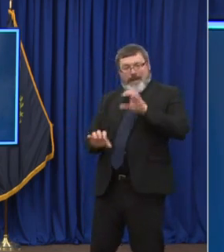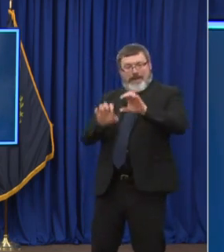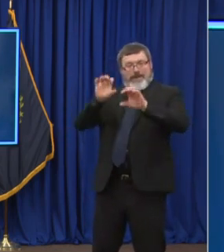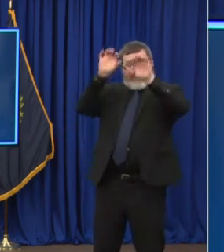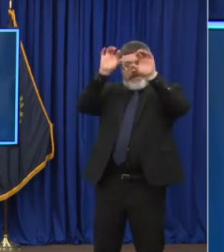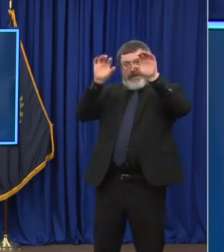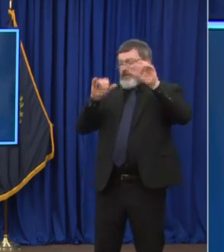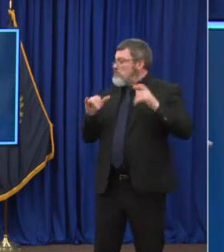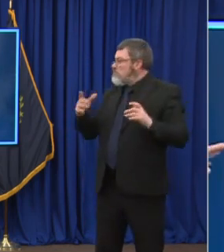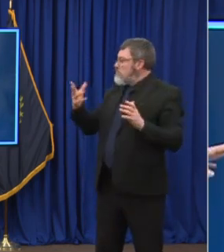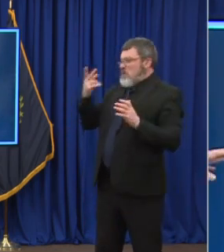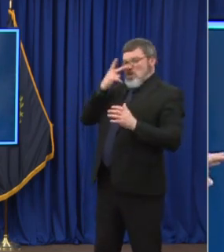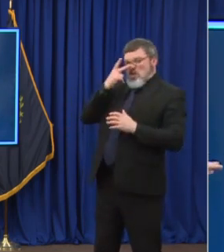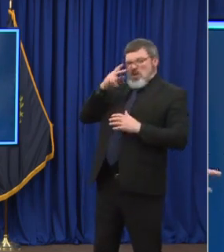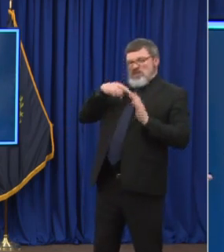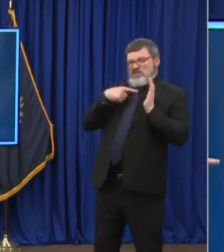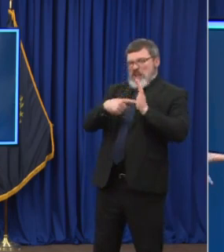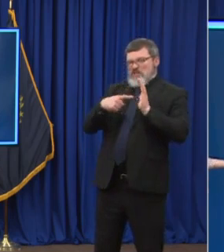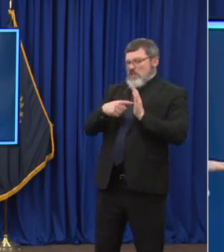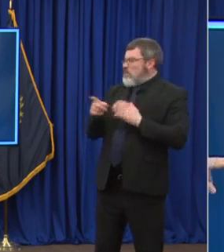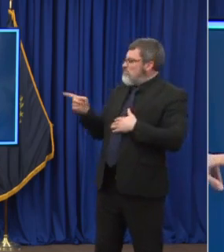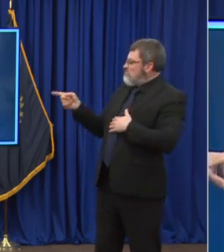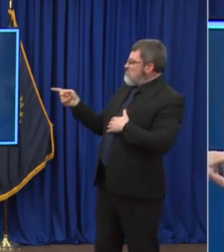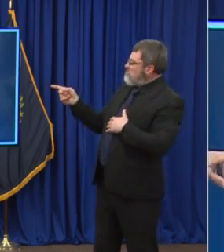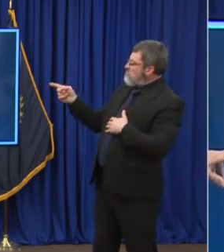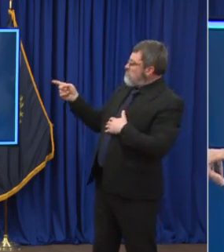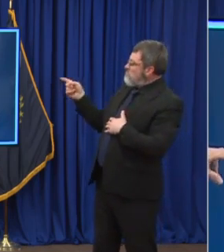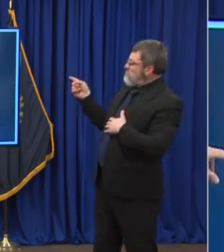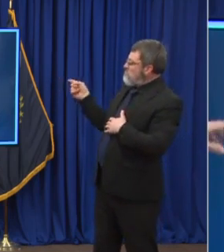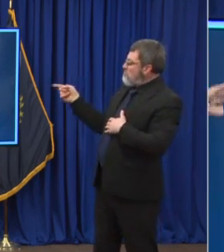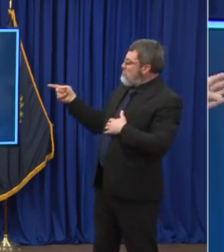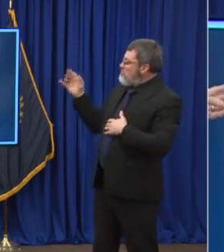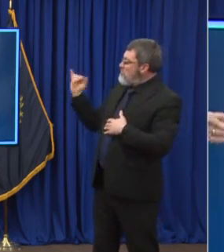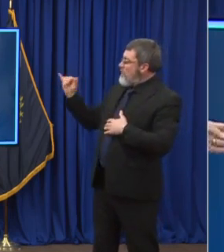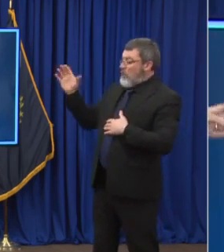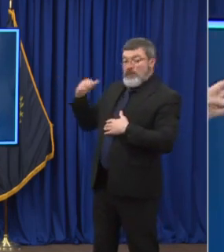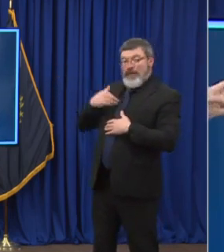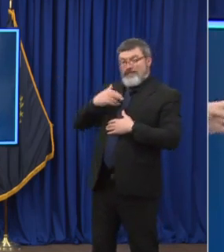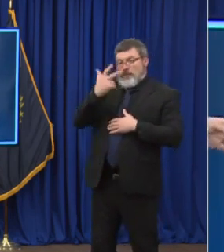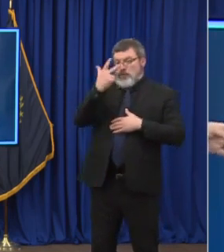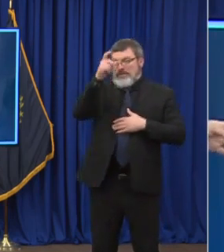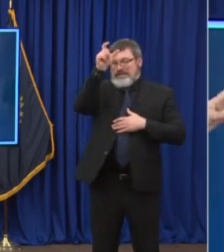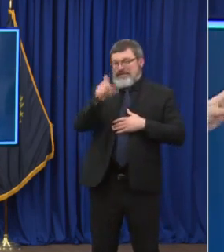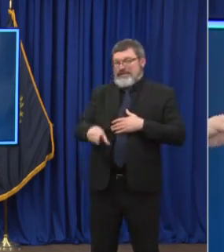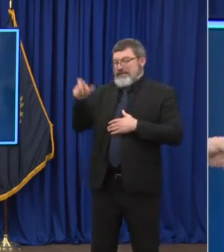THAT WAY, YOU ARE ACCOUNTING FOR POPULATION DENSITY DIFFERENCES.